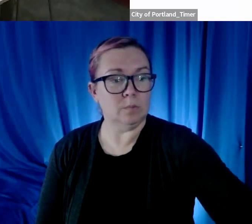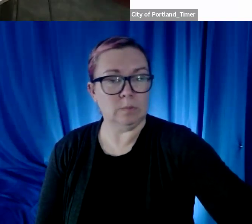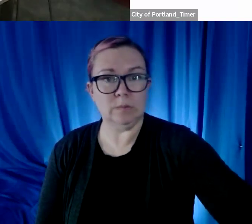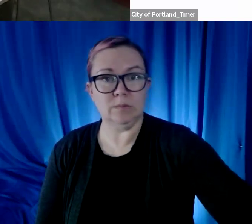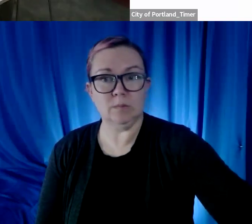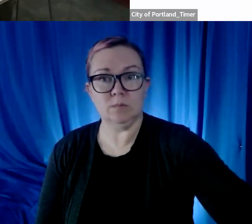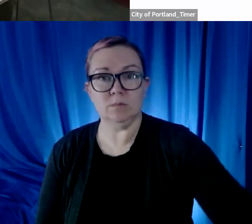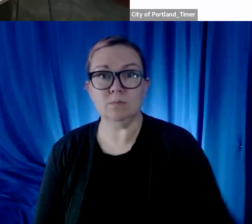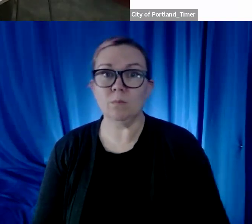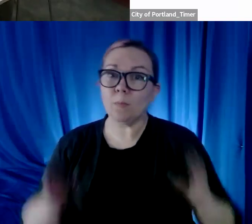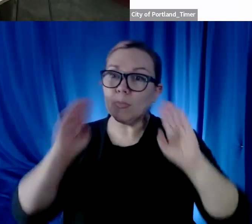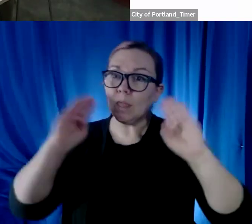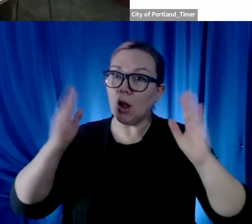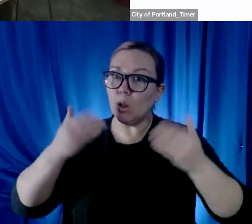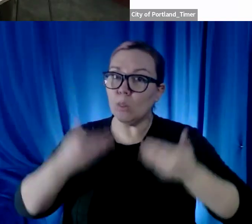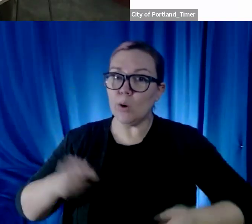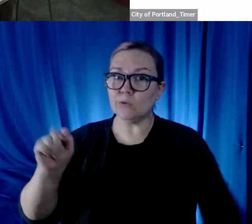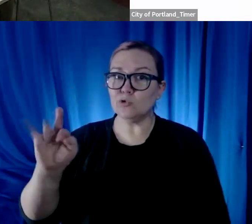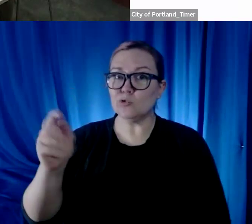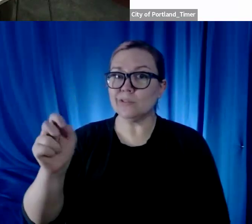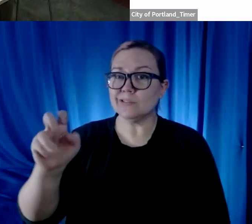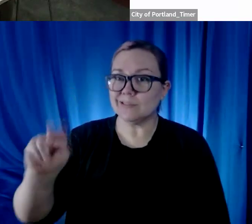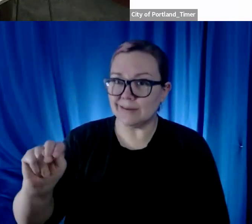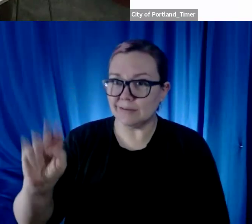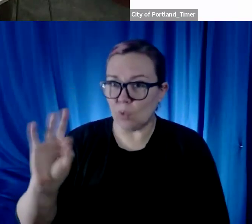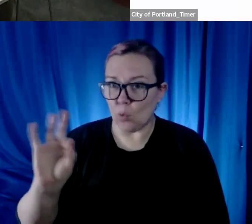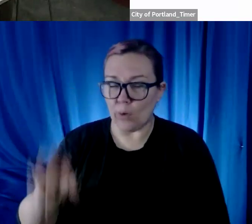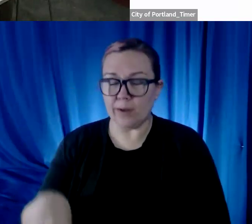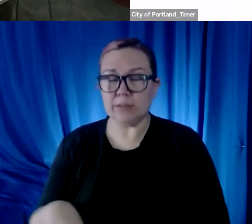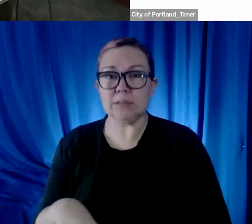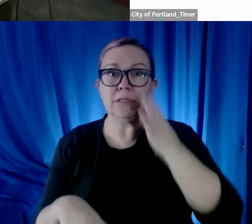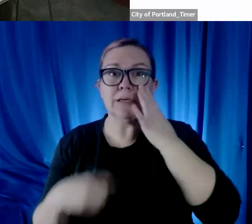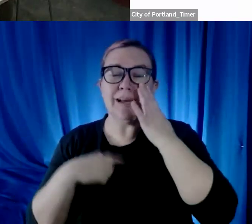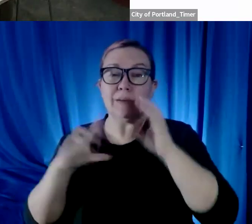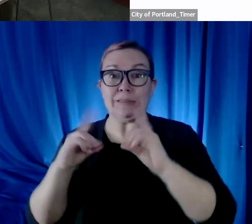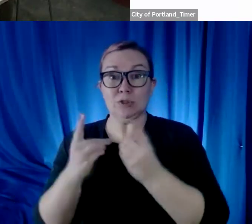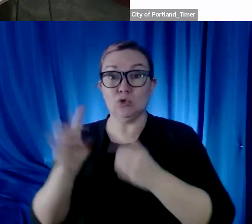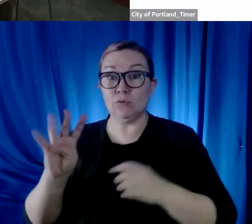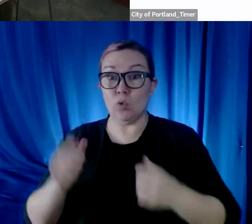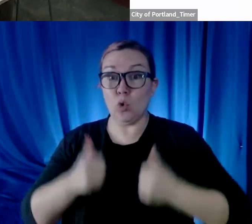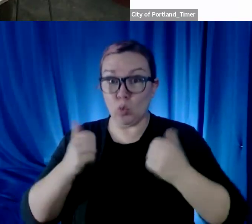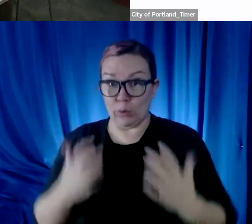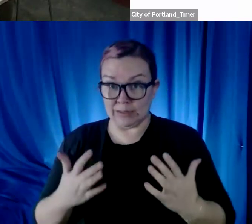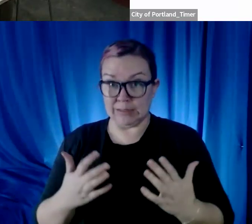Hello, my name is Tristan Flores. I'm a District 4 resident and a current student.